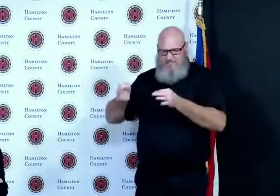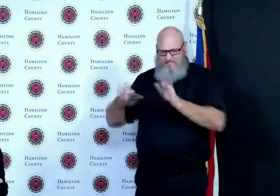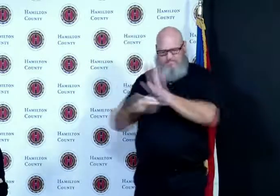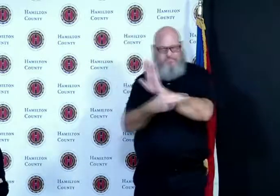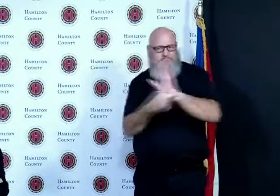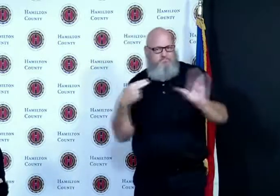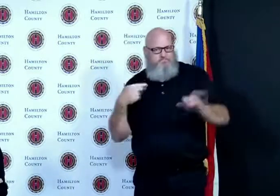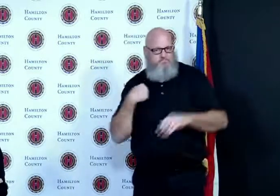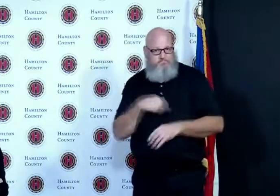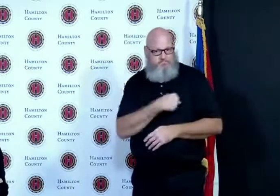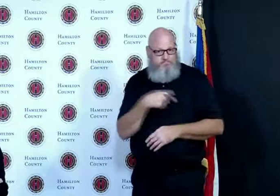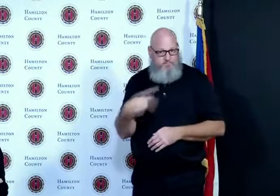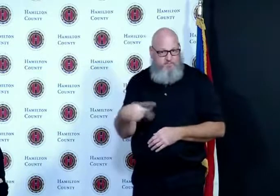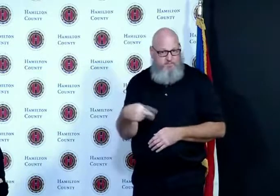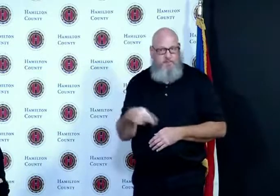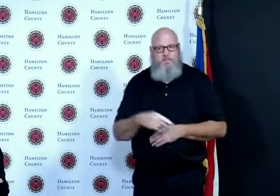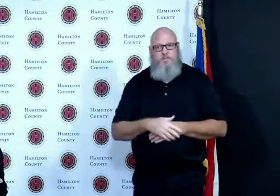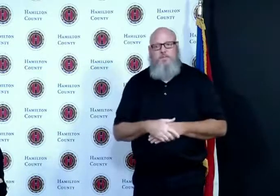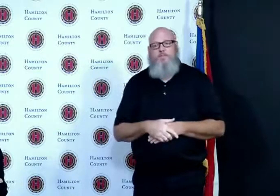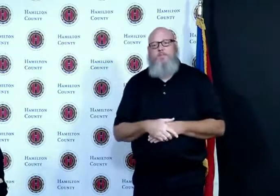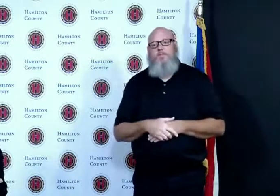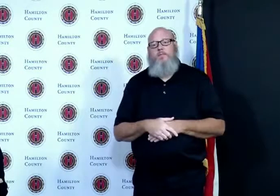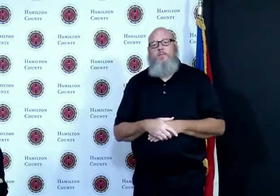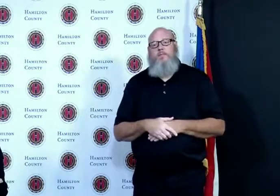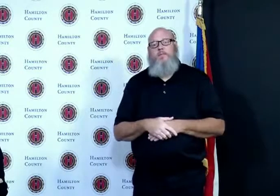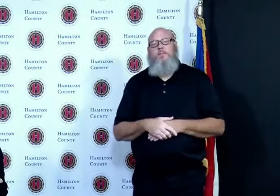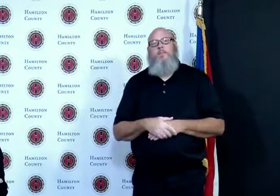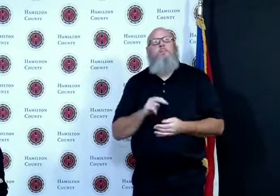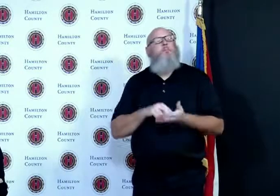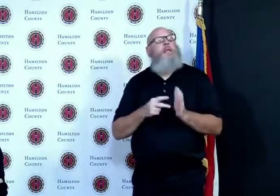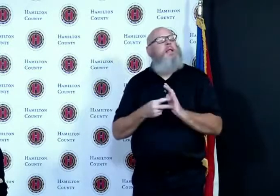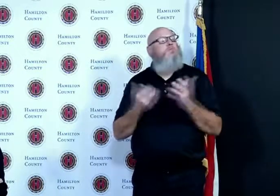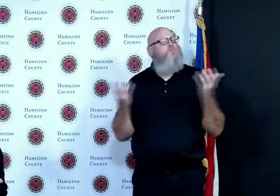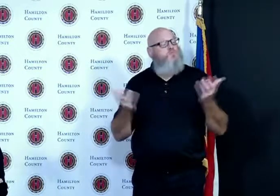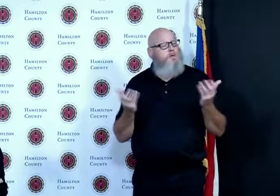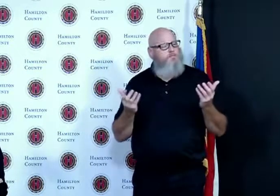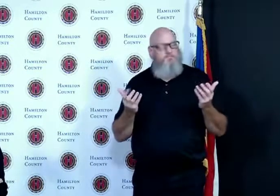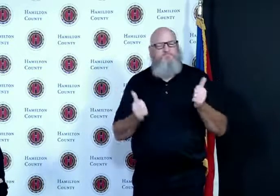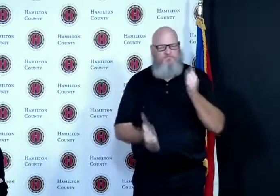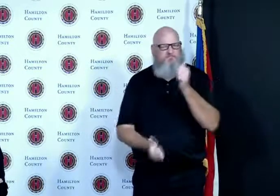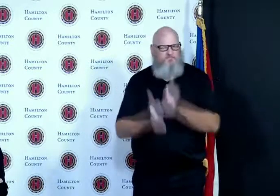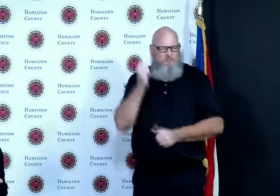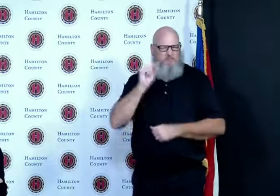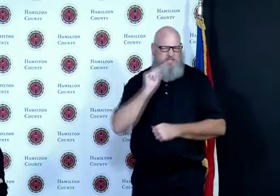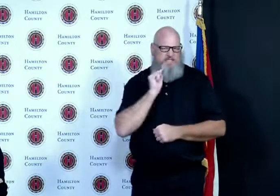for any county to be in meaning that the spread is very high and we need to take precautions as